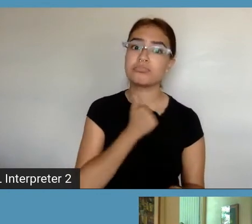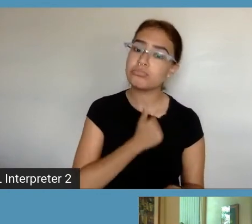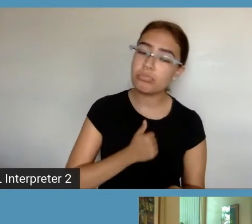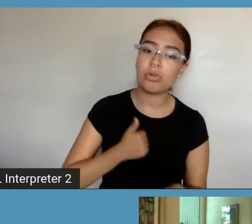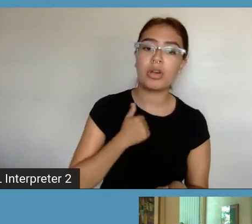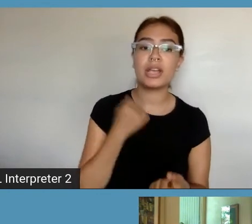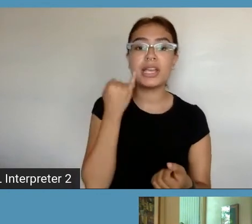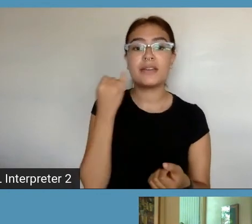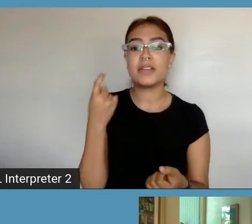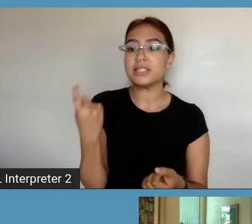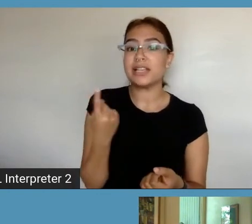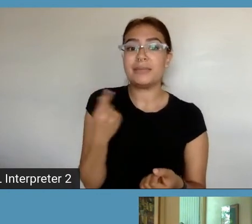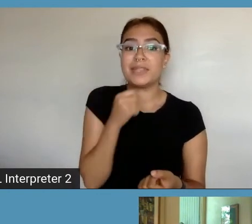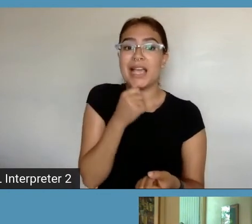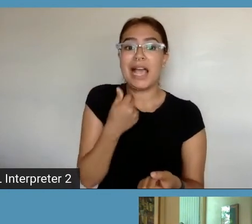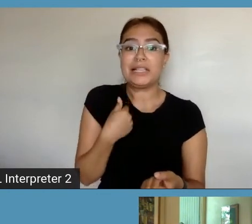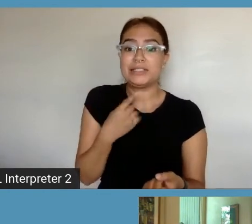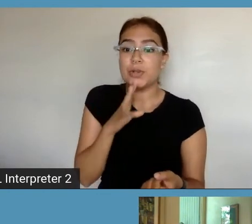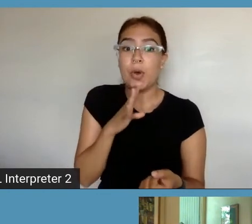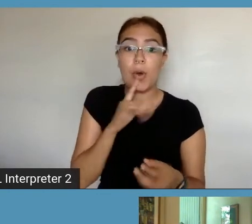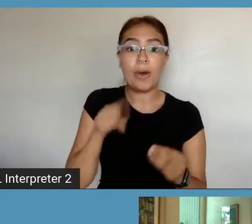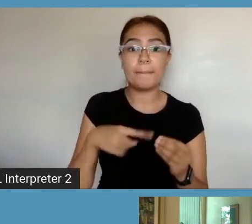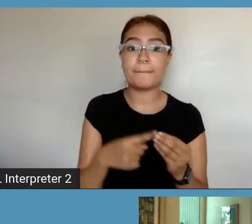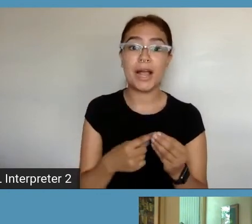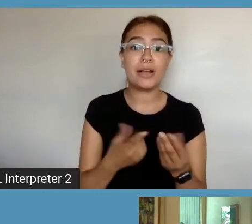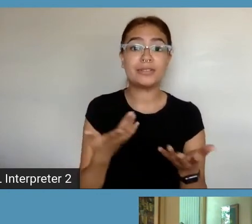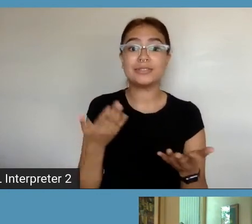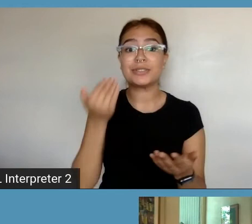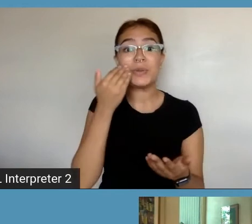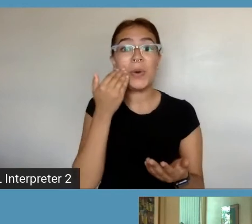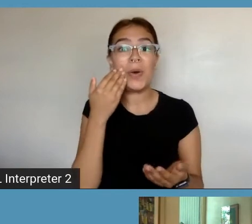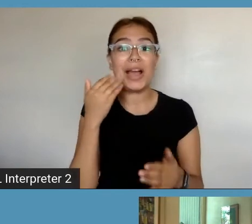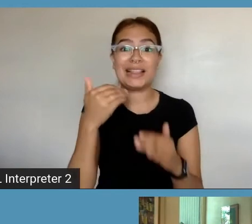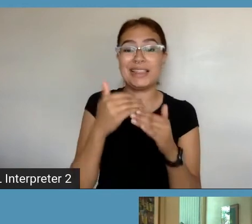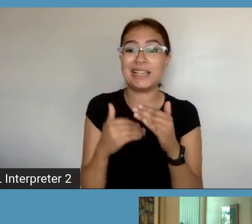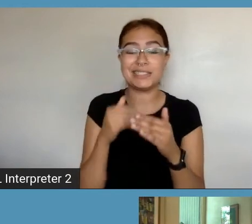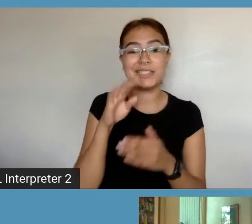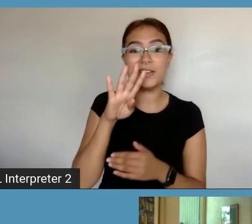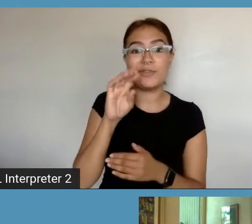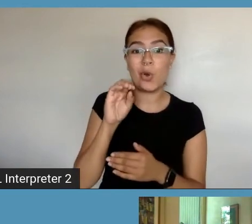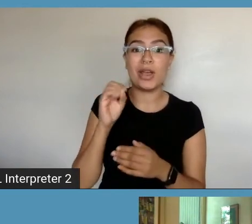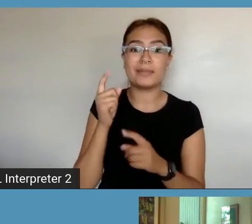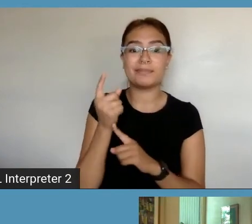didn't cover this or cover that, I had less than 40 minutes I tried to get in the main points